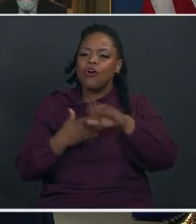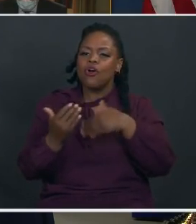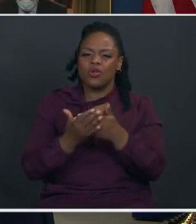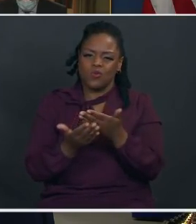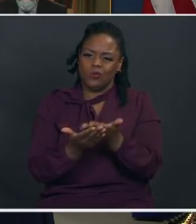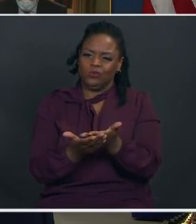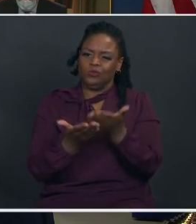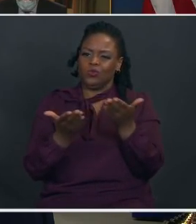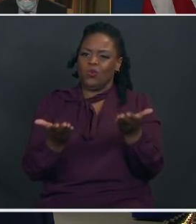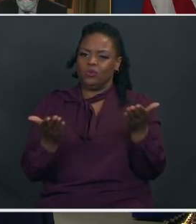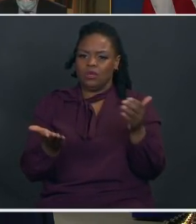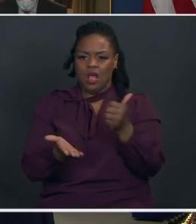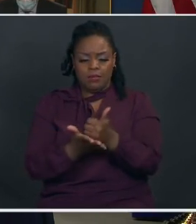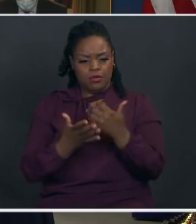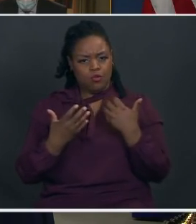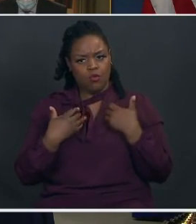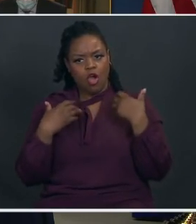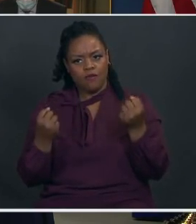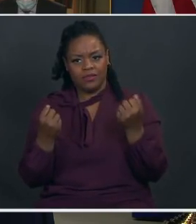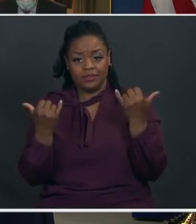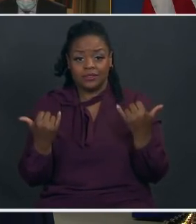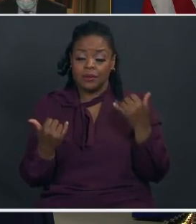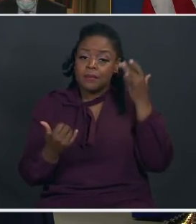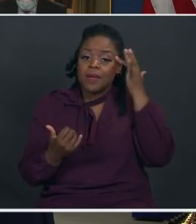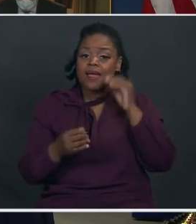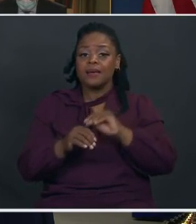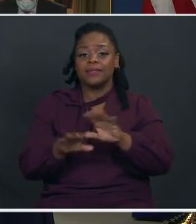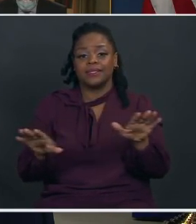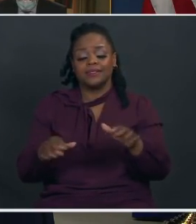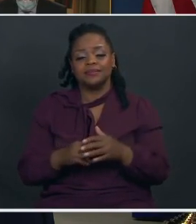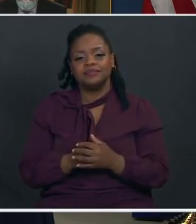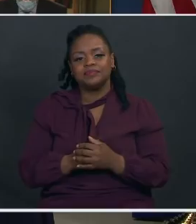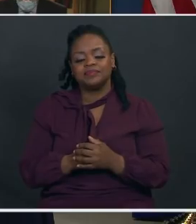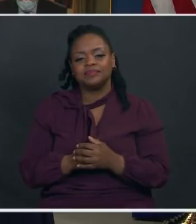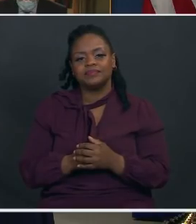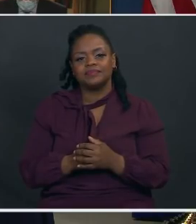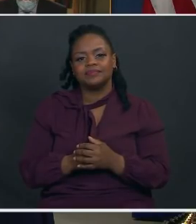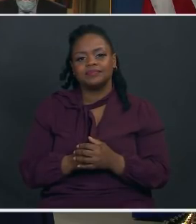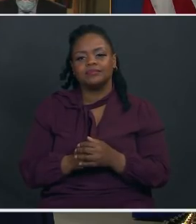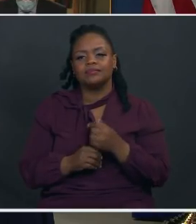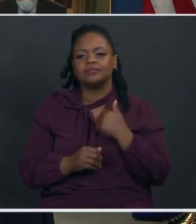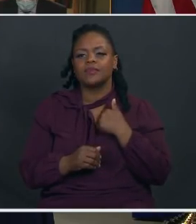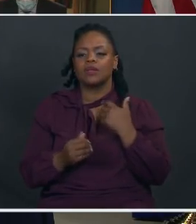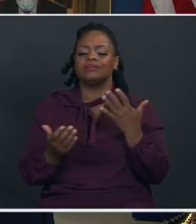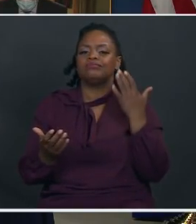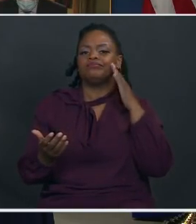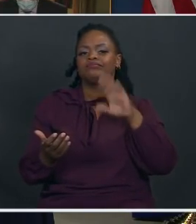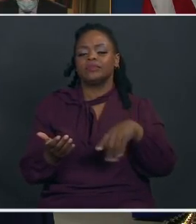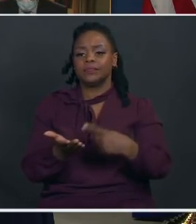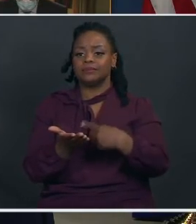I will participate in this -- in these briefings periodically and have asked Andy Slavitt, senior adviser